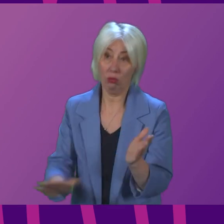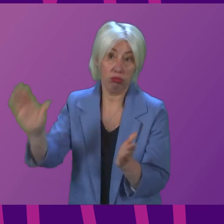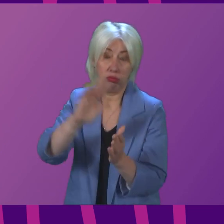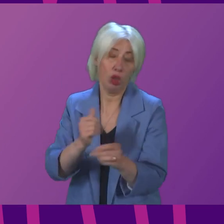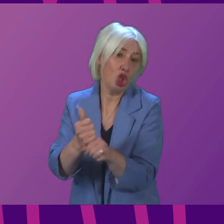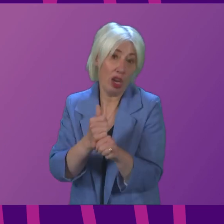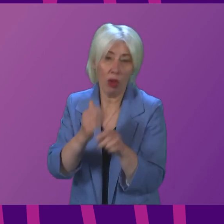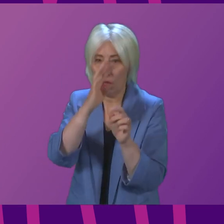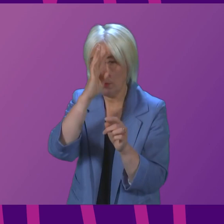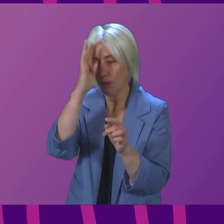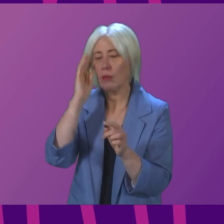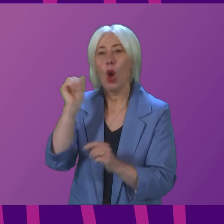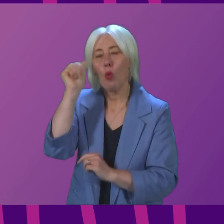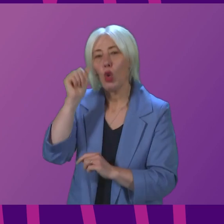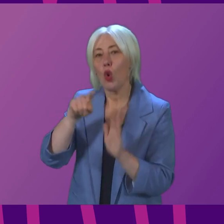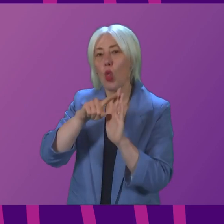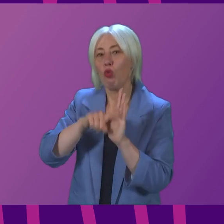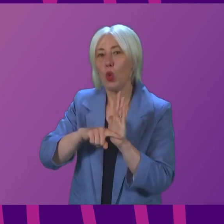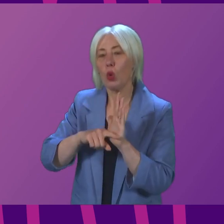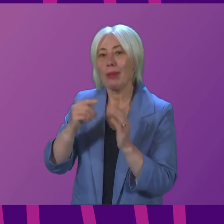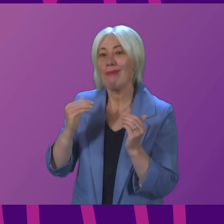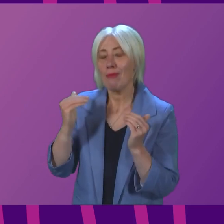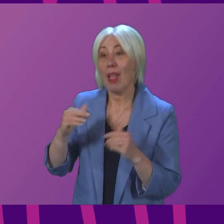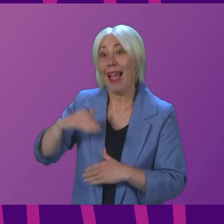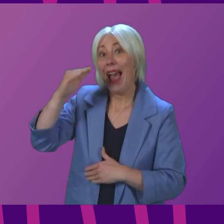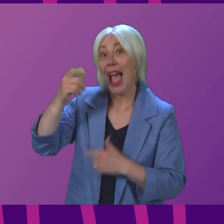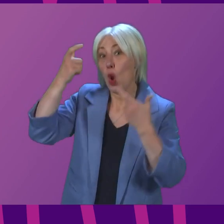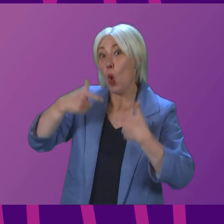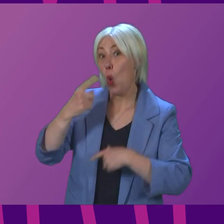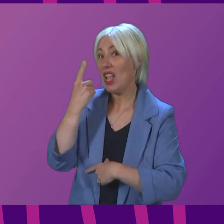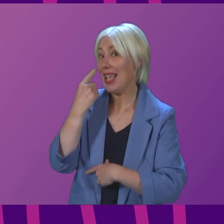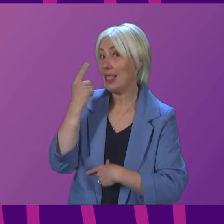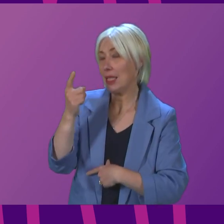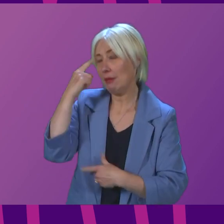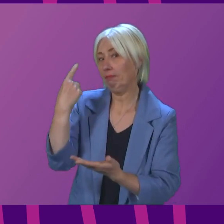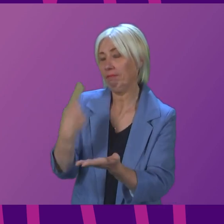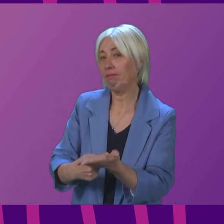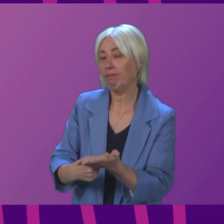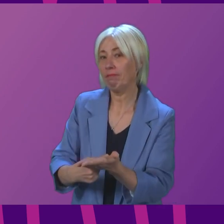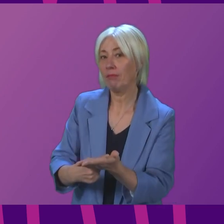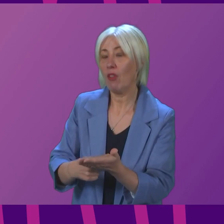We are obviously aware of the ruling at the High Court yesterday regarding decisions made for England by the UK secretary of state.